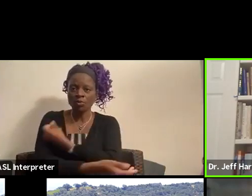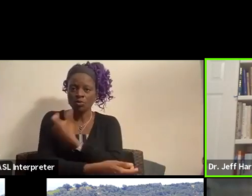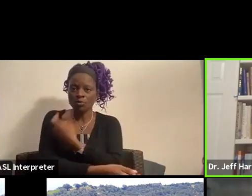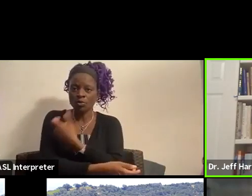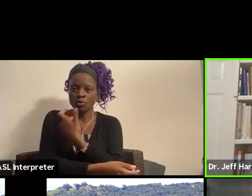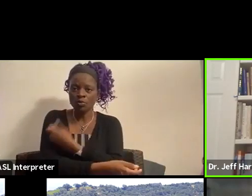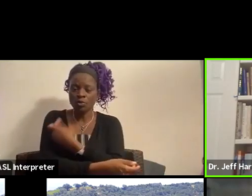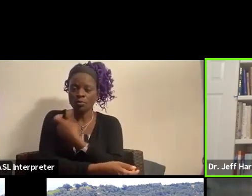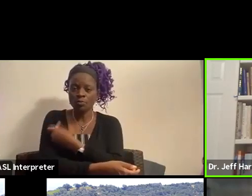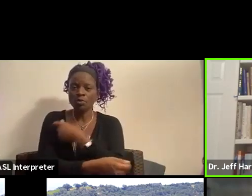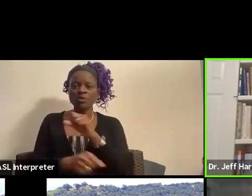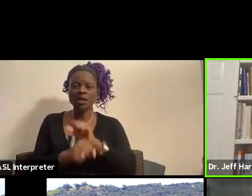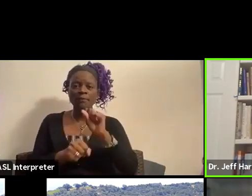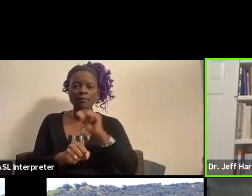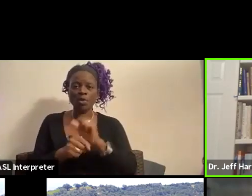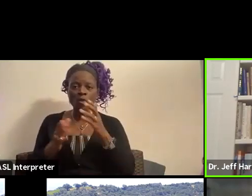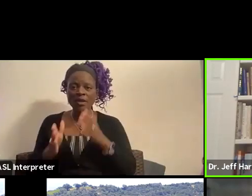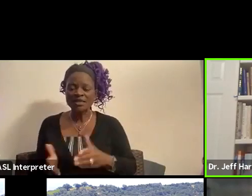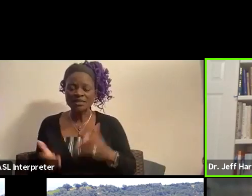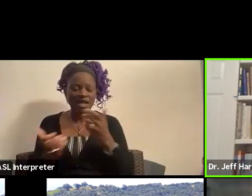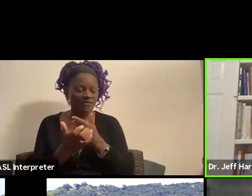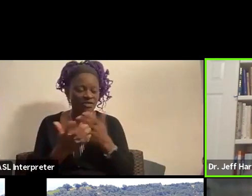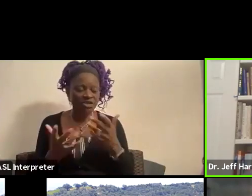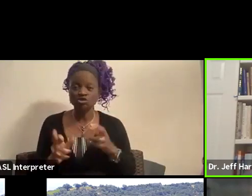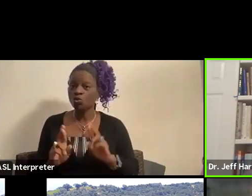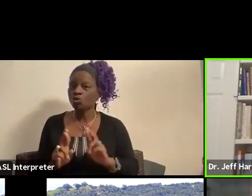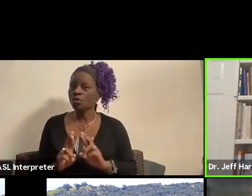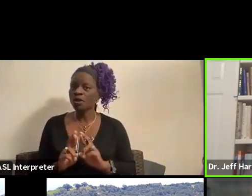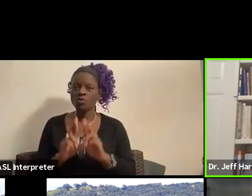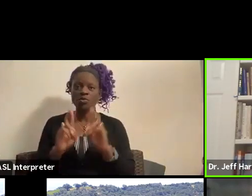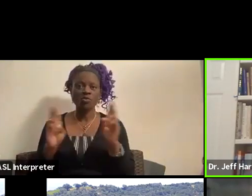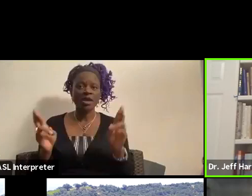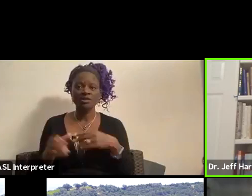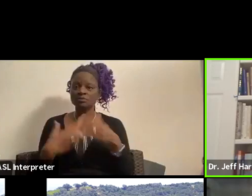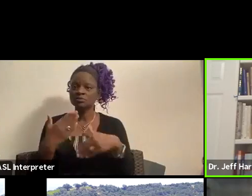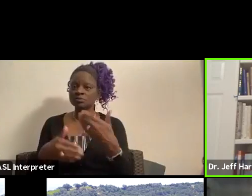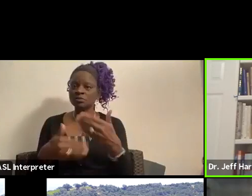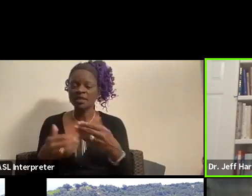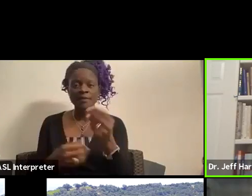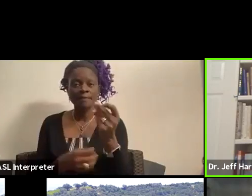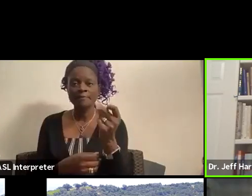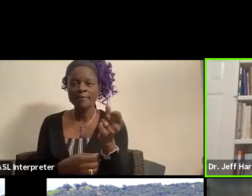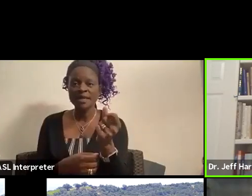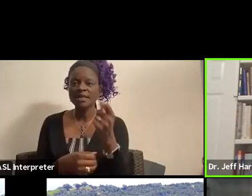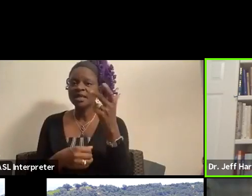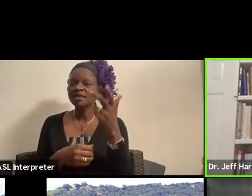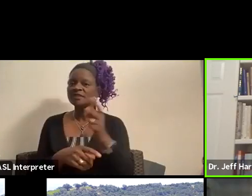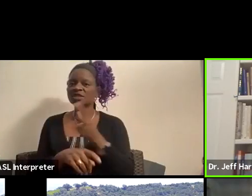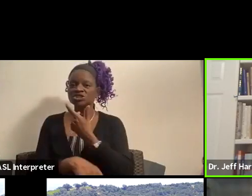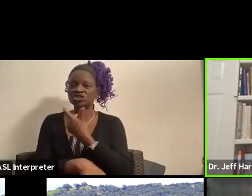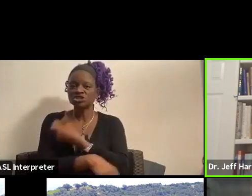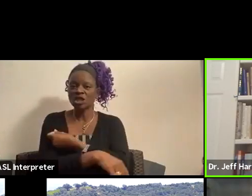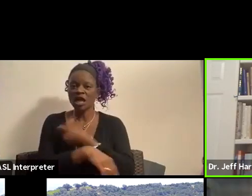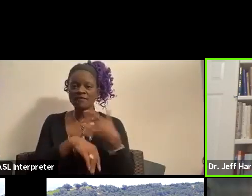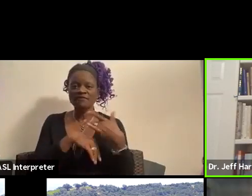So we're ready to ramp up rapidly as soon as a vaccine is available. We we.